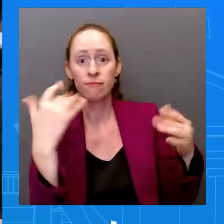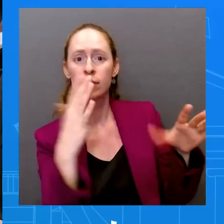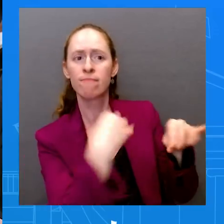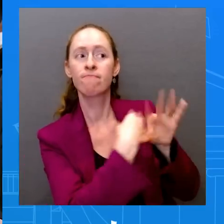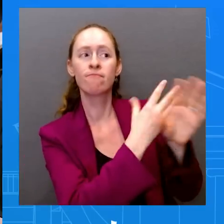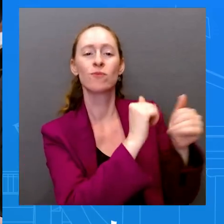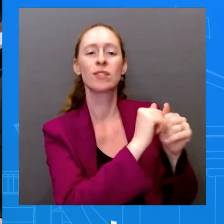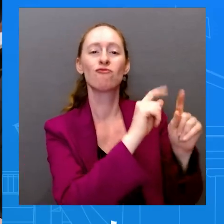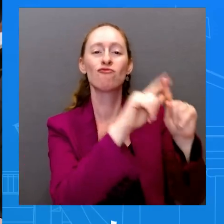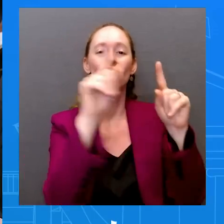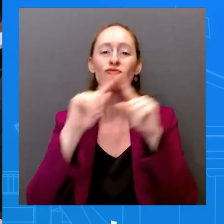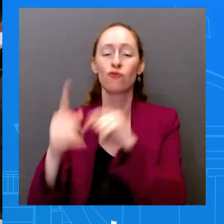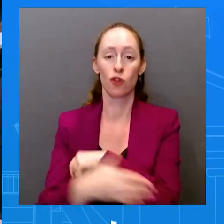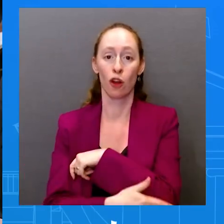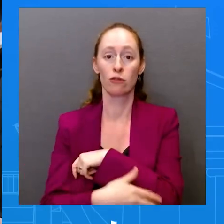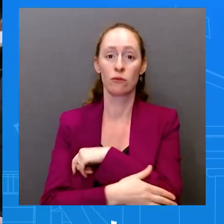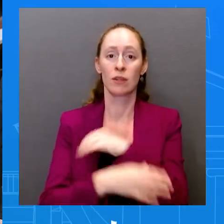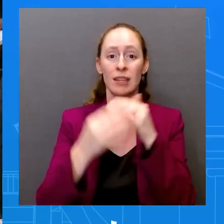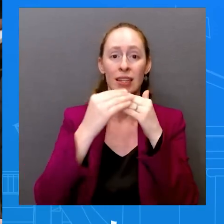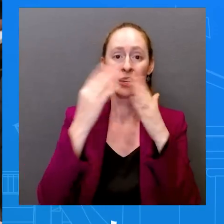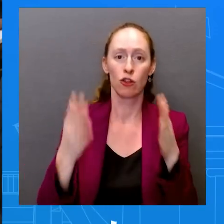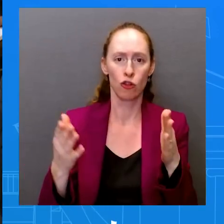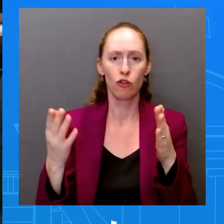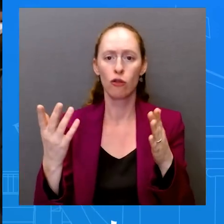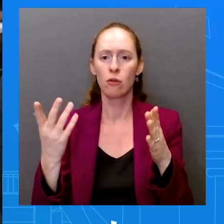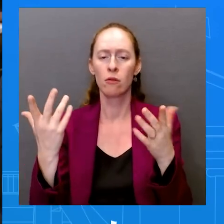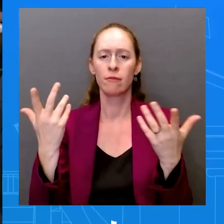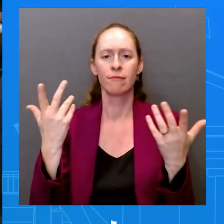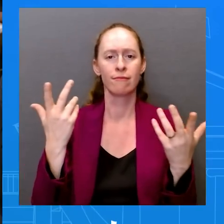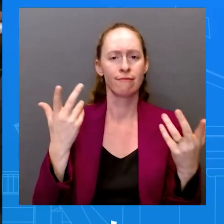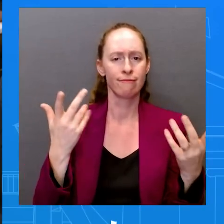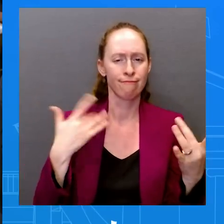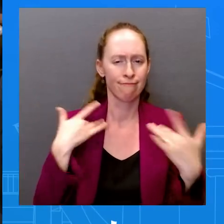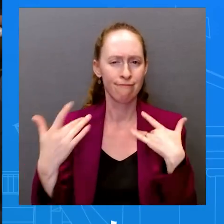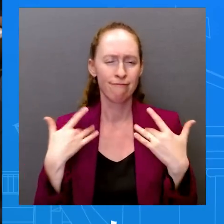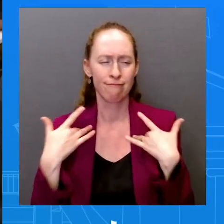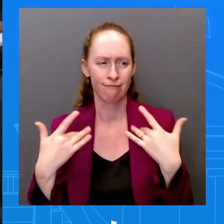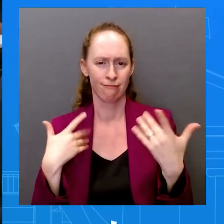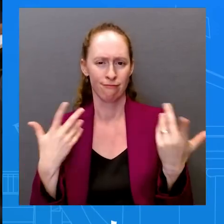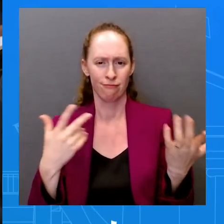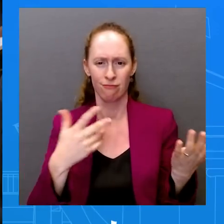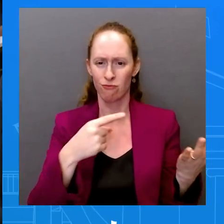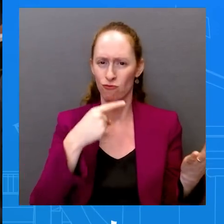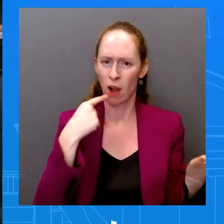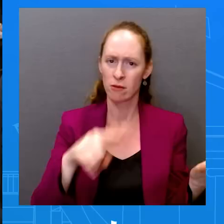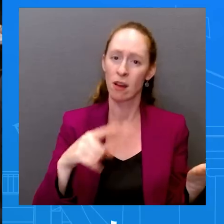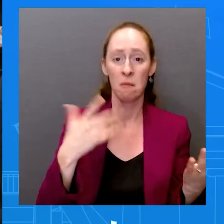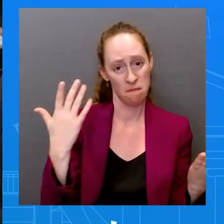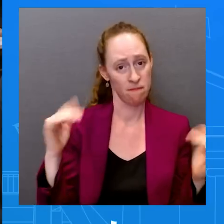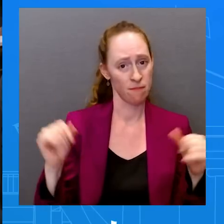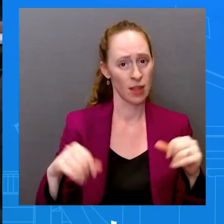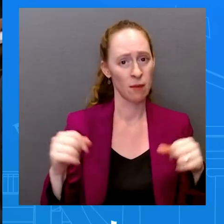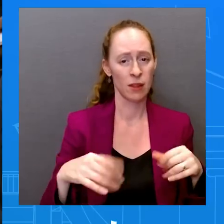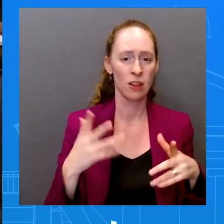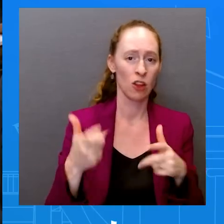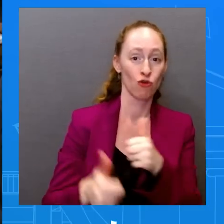and the need to, you know, coordinate on sustainable and affordable energy. Is the President concerned that gas prices --